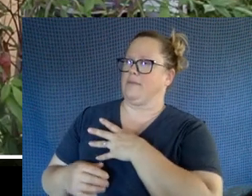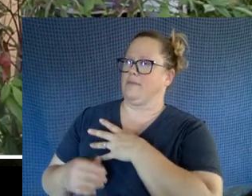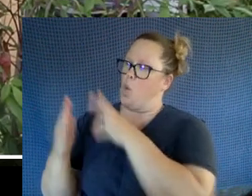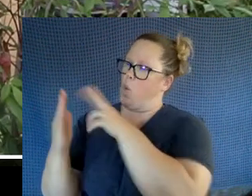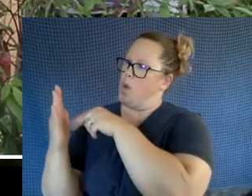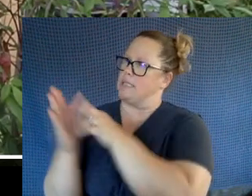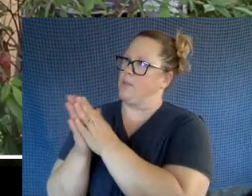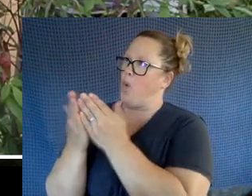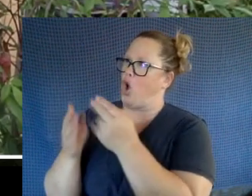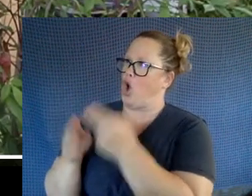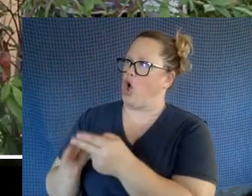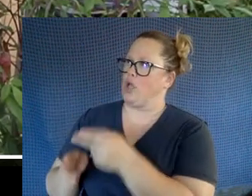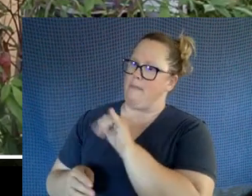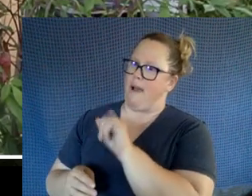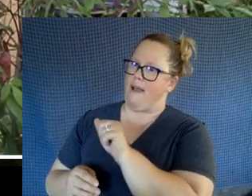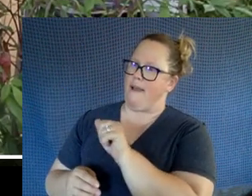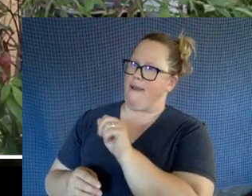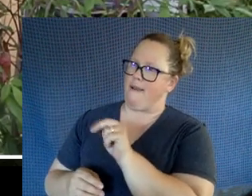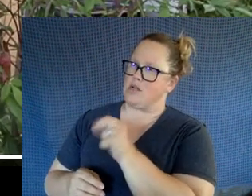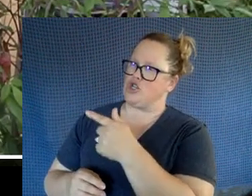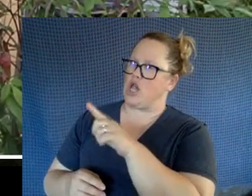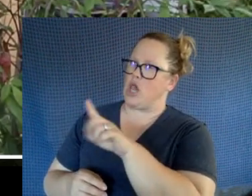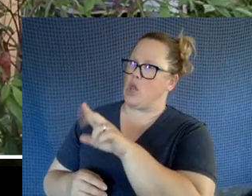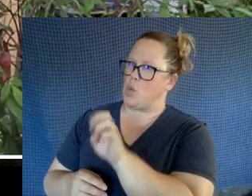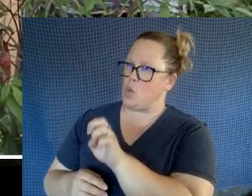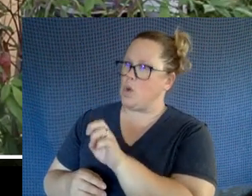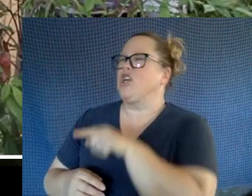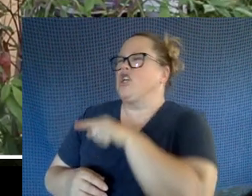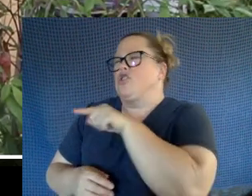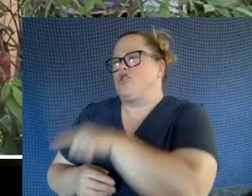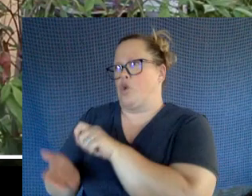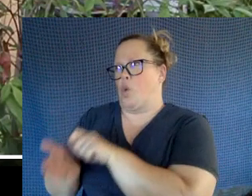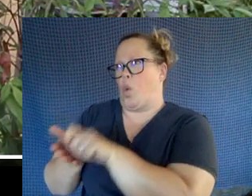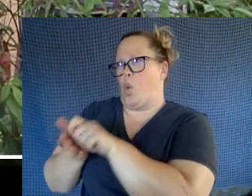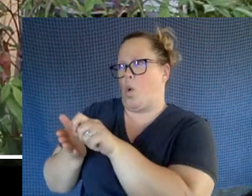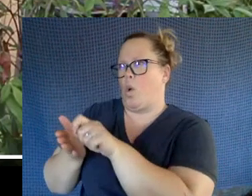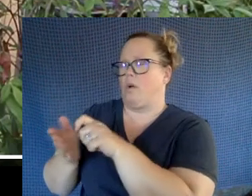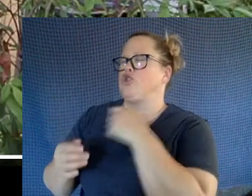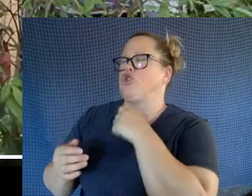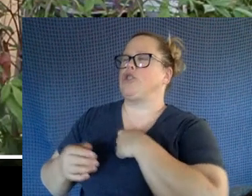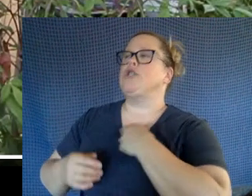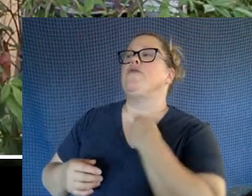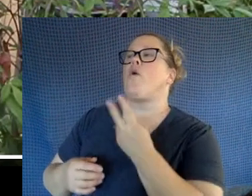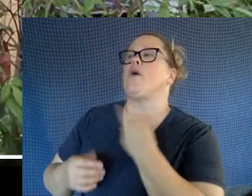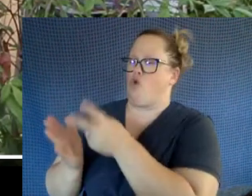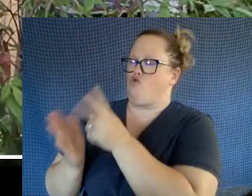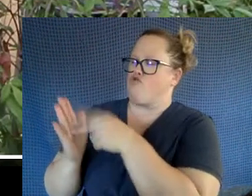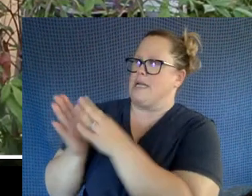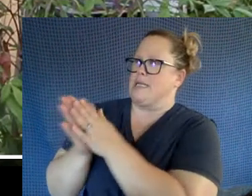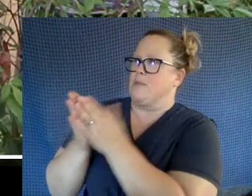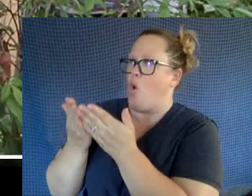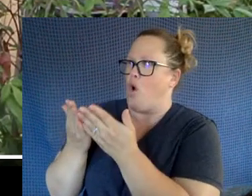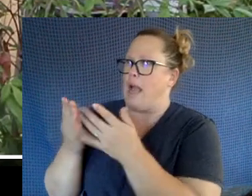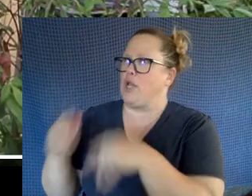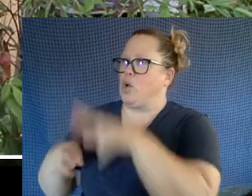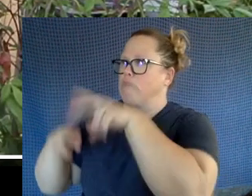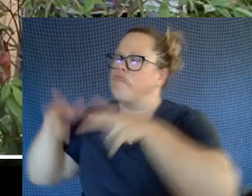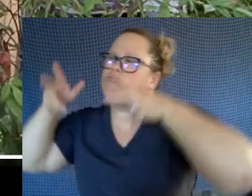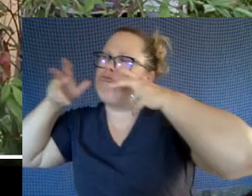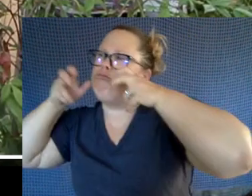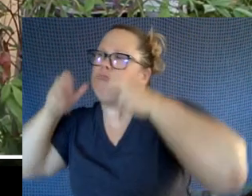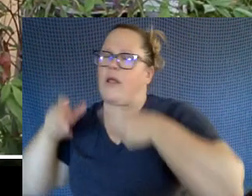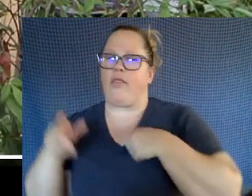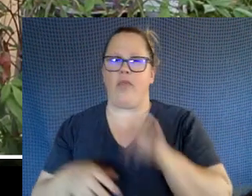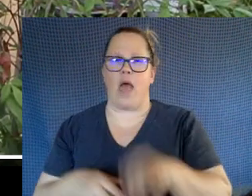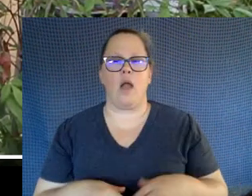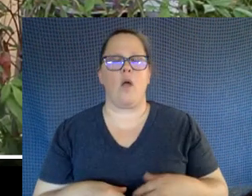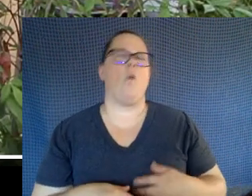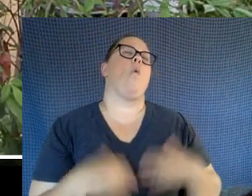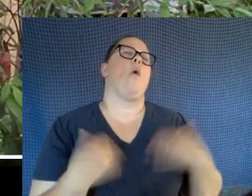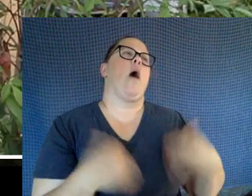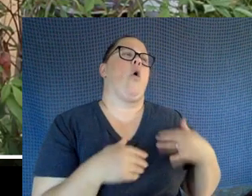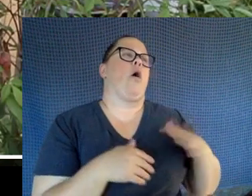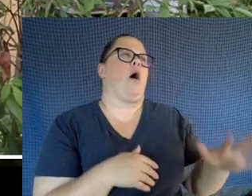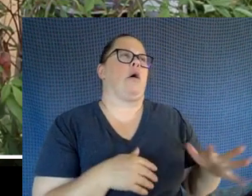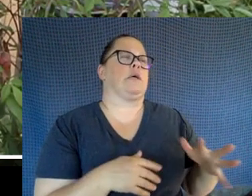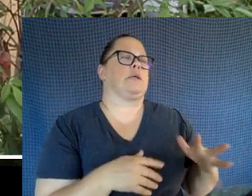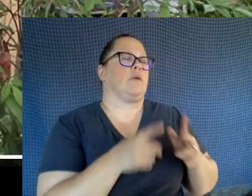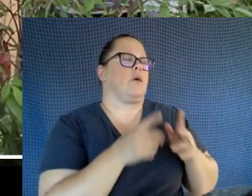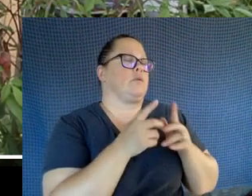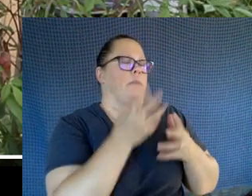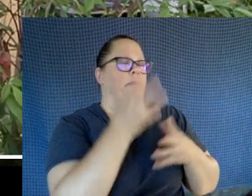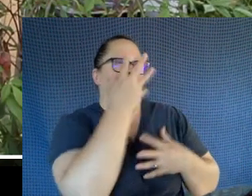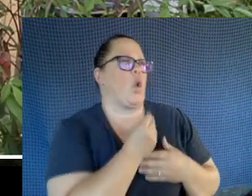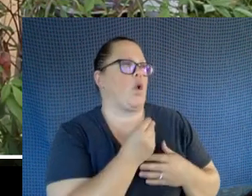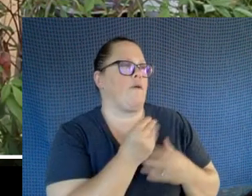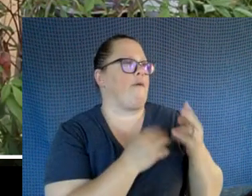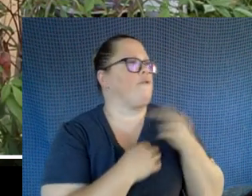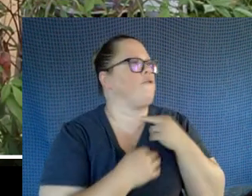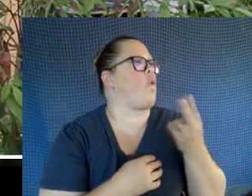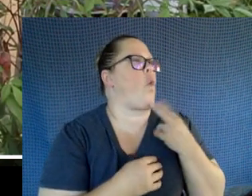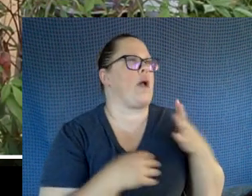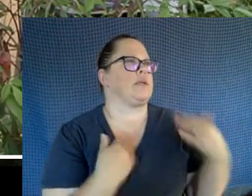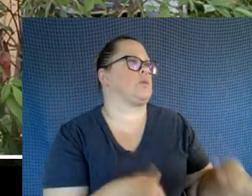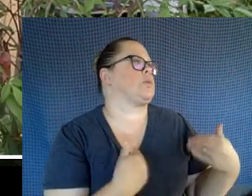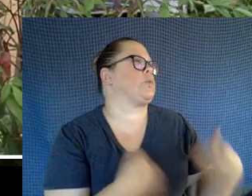and her voice I would say it's one of those voices you want to listen to all the time a unique signature voice.